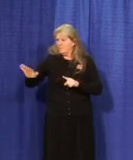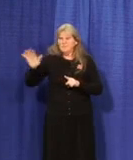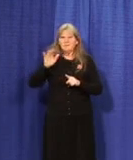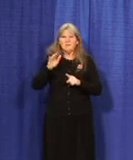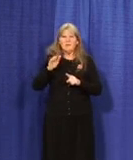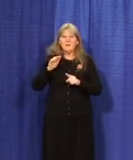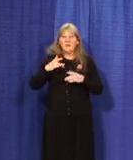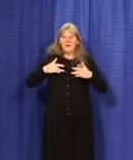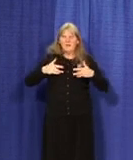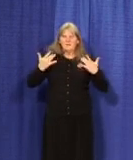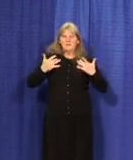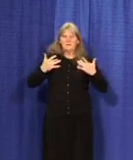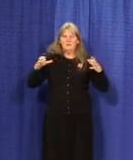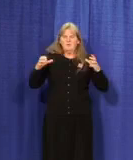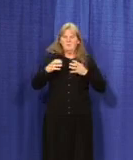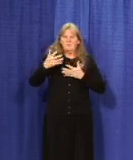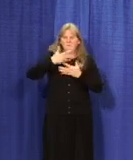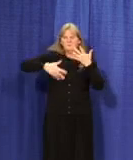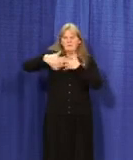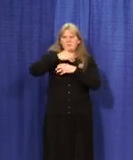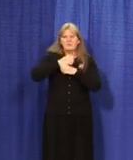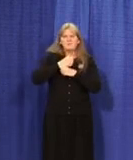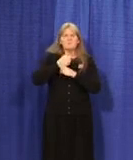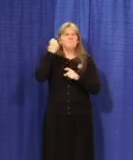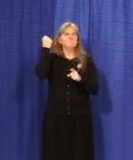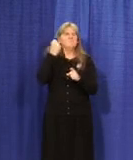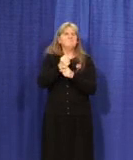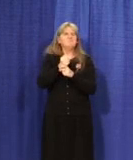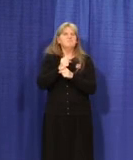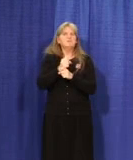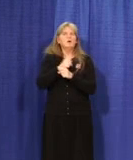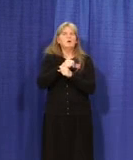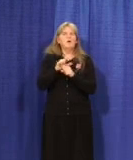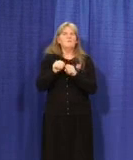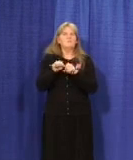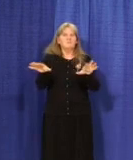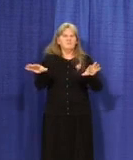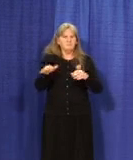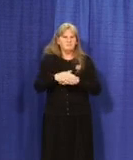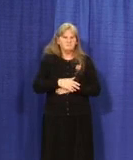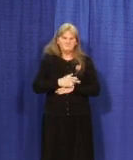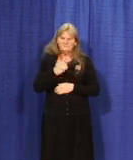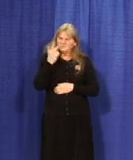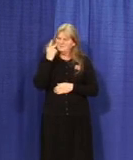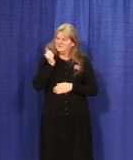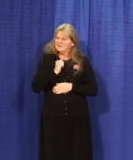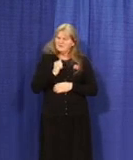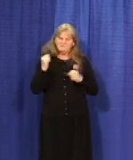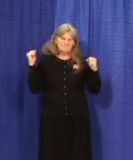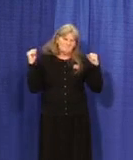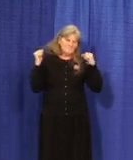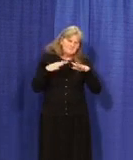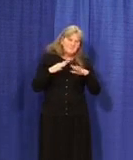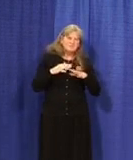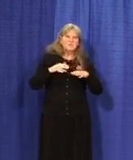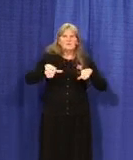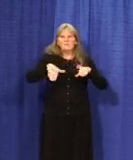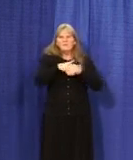Gatherings as a cause of COVID transmission. Everywhere down south we are seeing social gatherings,